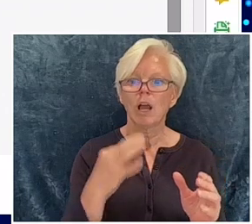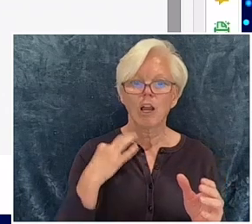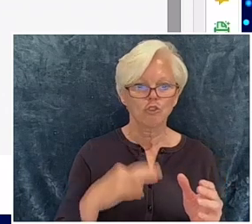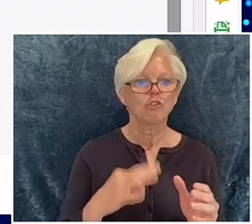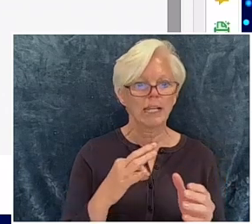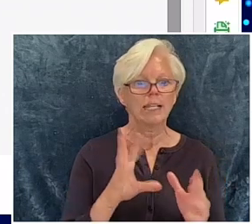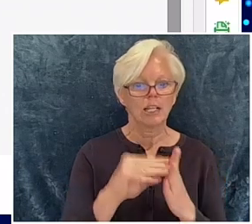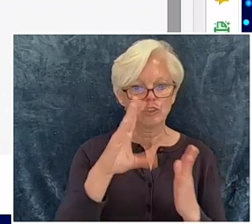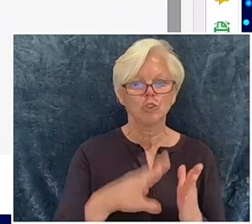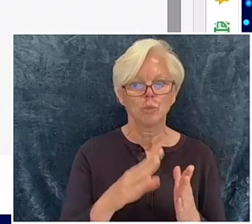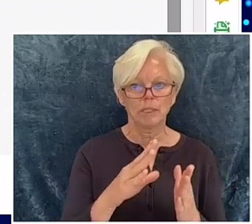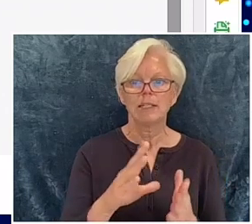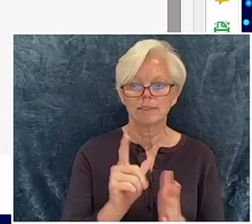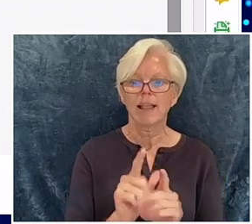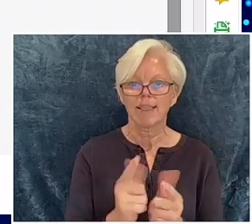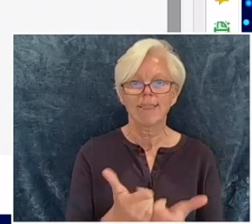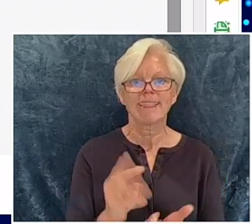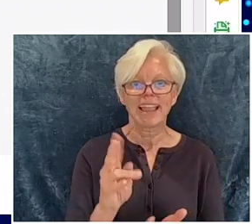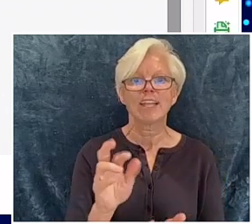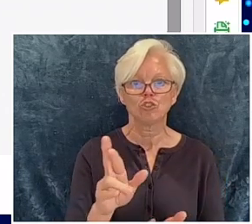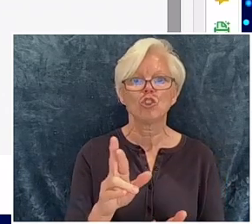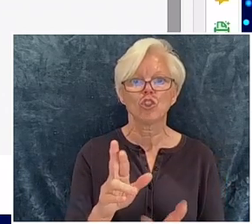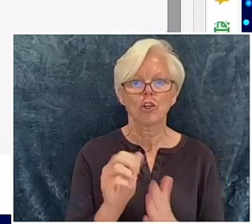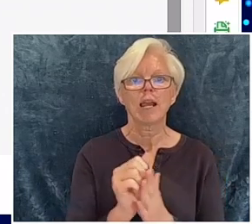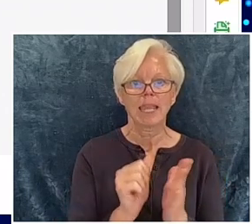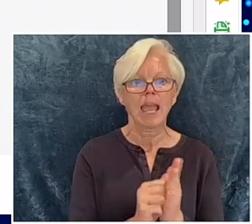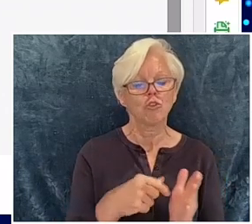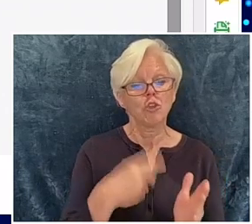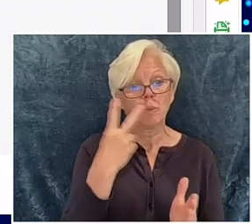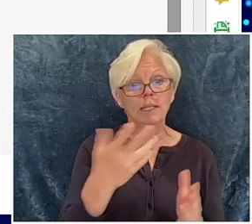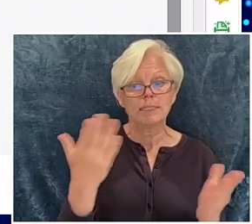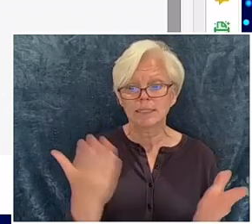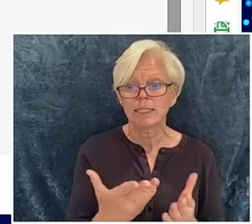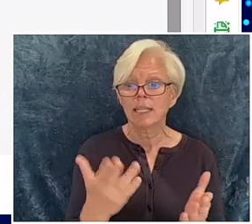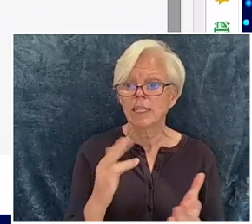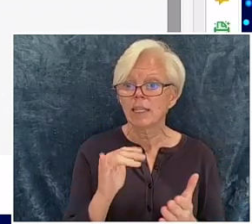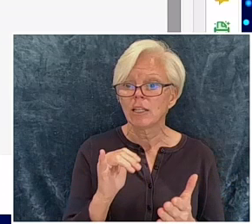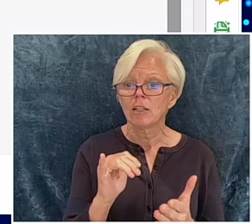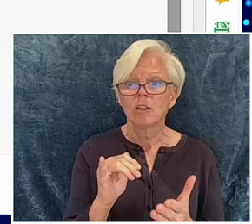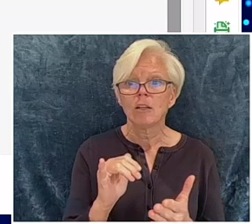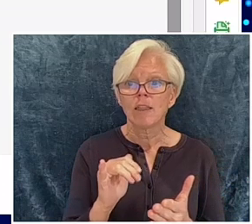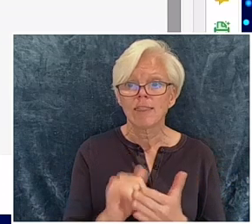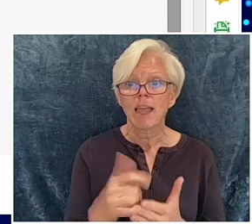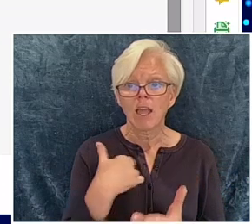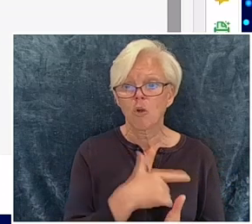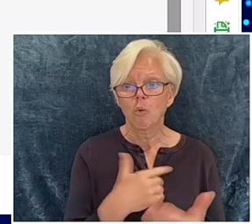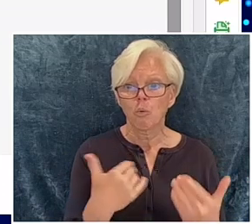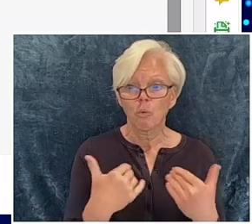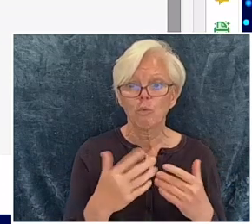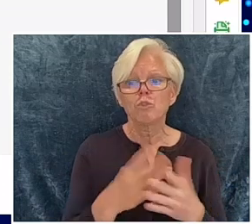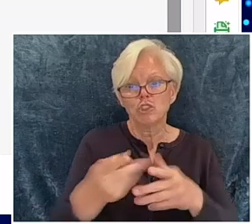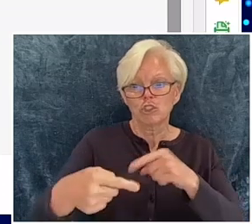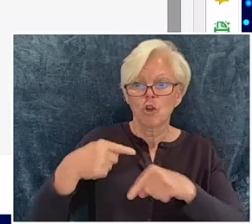And you can see here that we have- I'm just going back to the basics here.